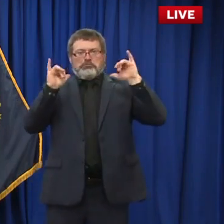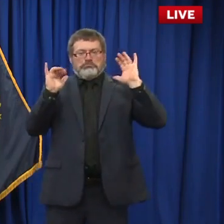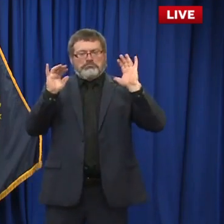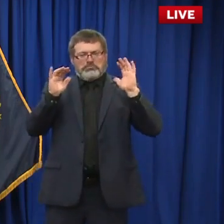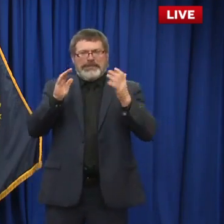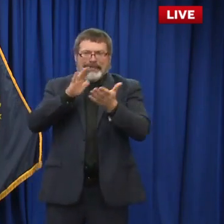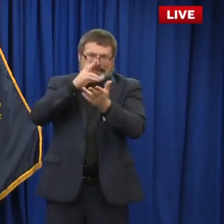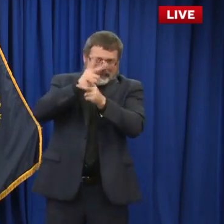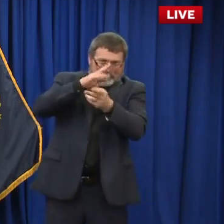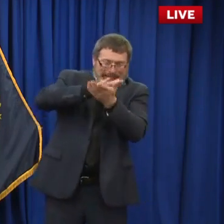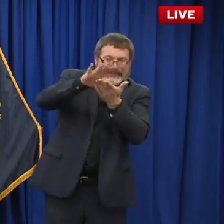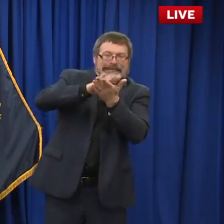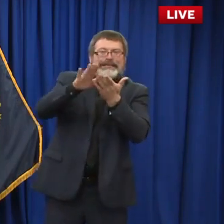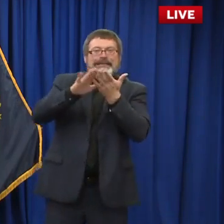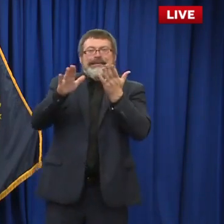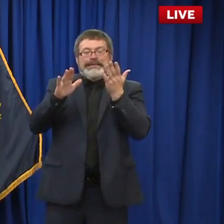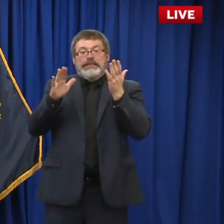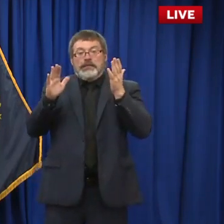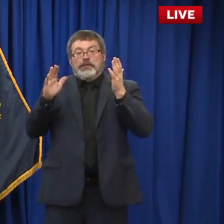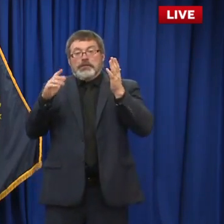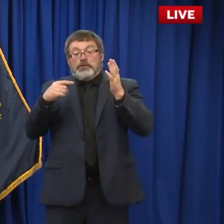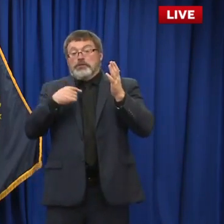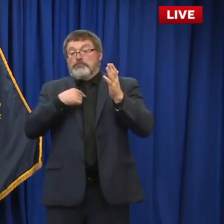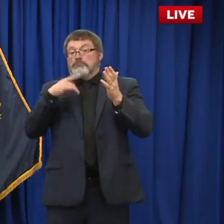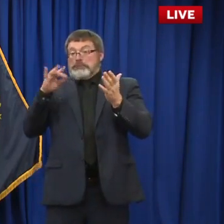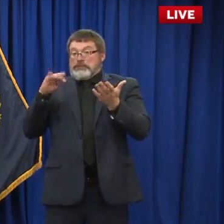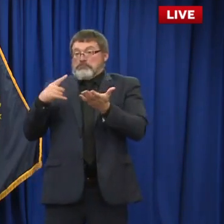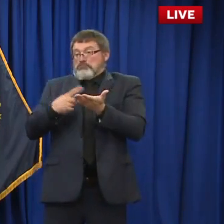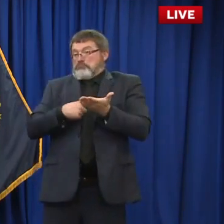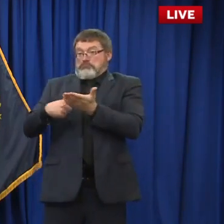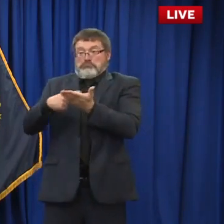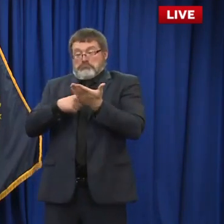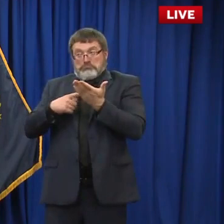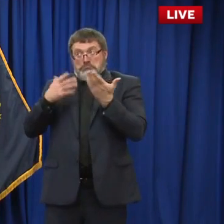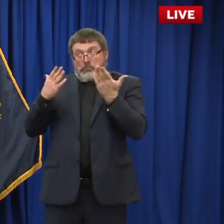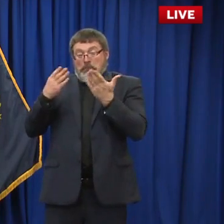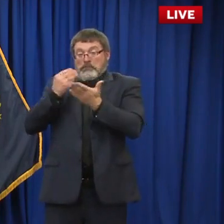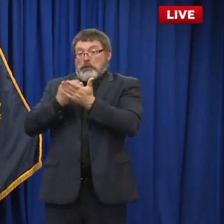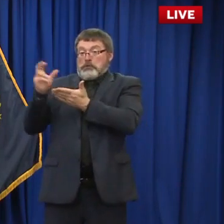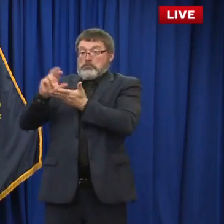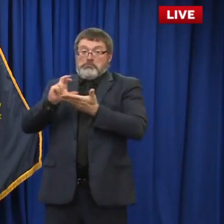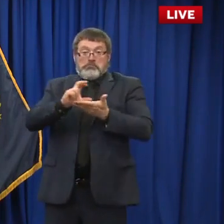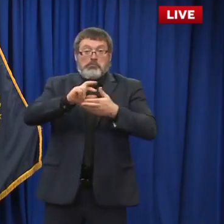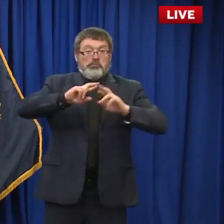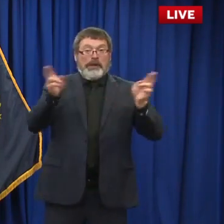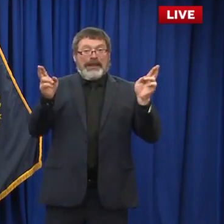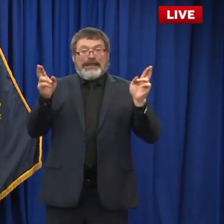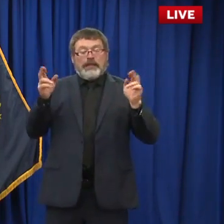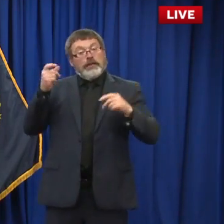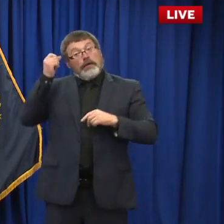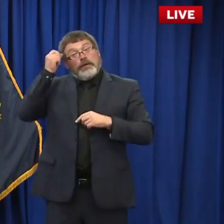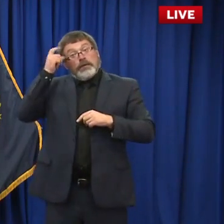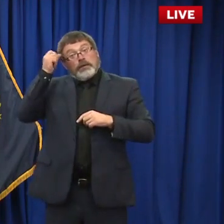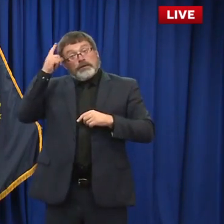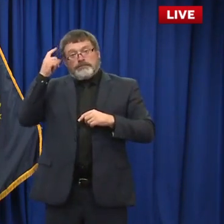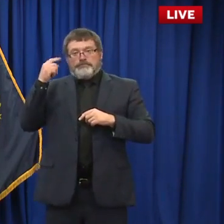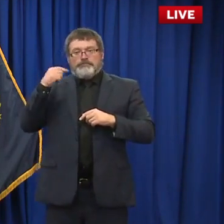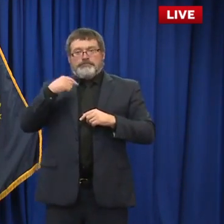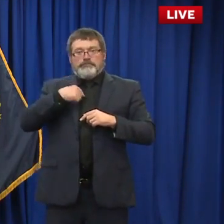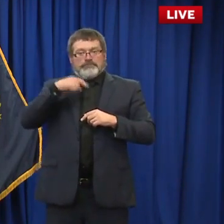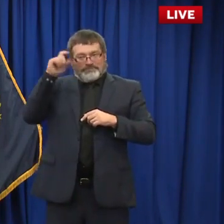SYSTEMS THAT CAN COME INTO PLAY TO HELP CLEAN THE AIR AND ALL THAT KIND OF STUFF, SO WE'VE DISCUSSED THE POSSIBILITY OF CREATING SOME TYPE OF FUND FOR THAT.